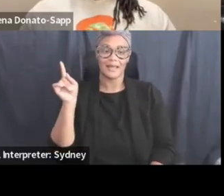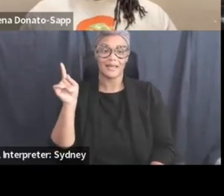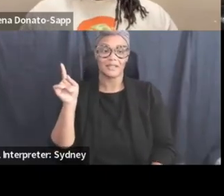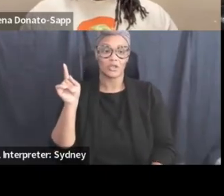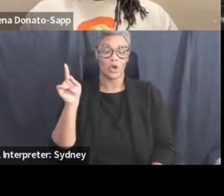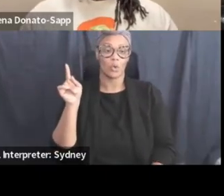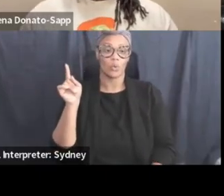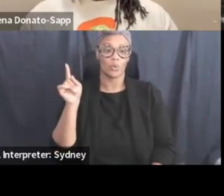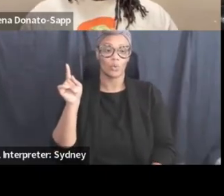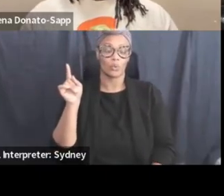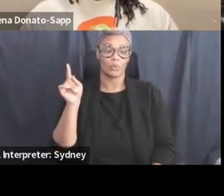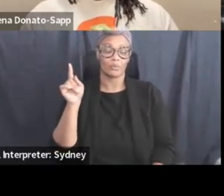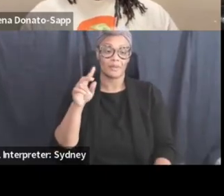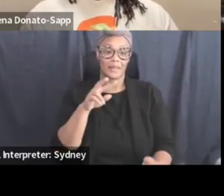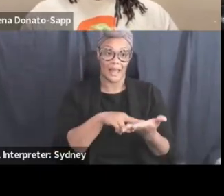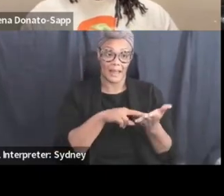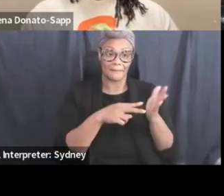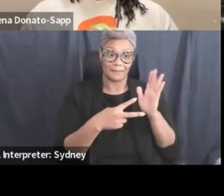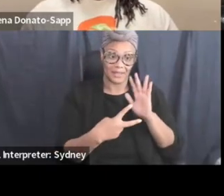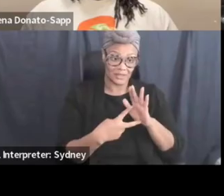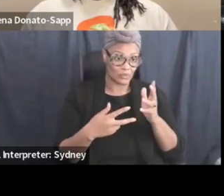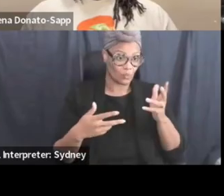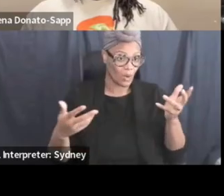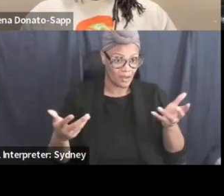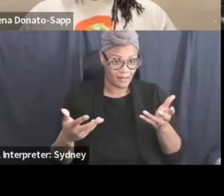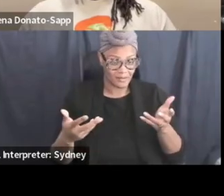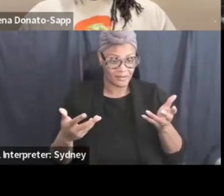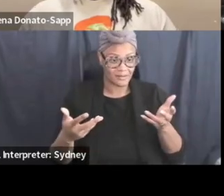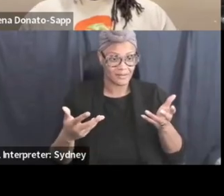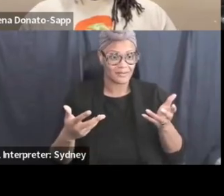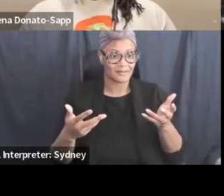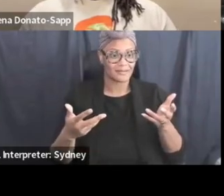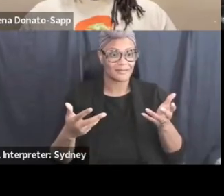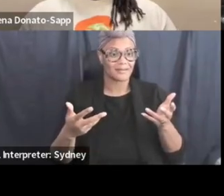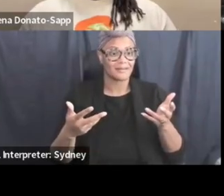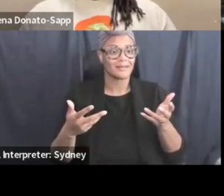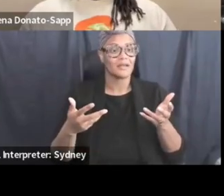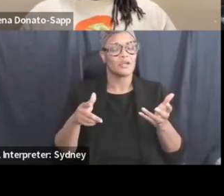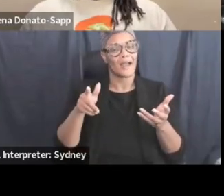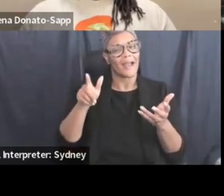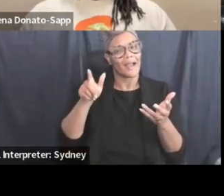Making yourself vulnerable to those who want to make connections will help.